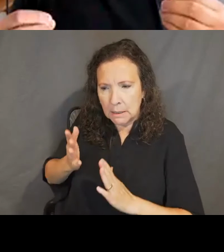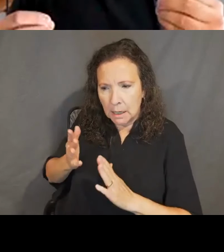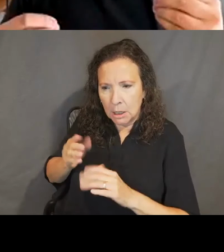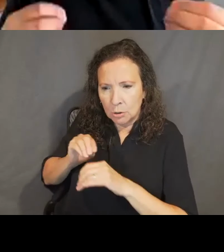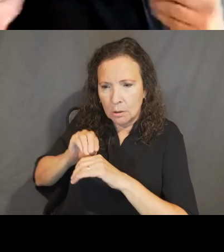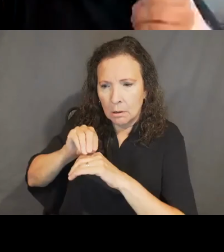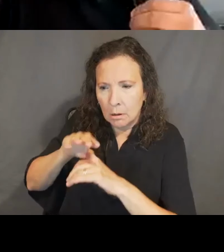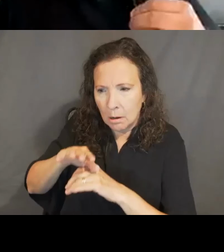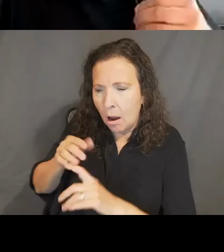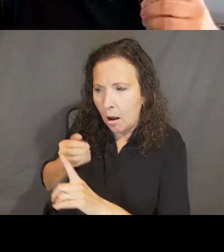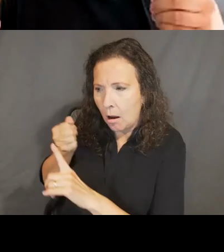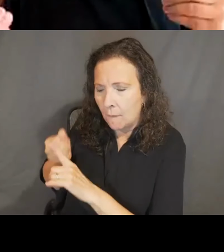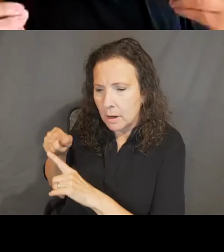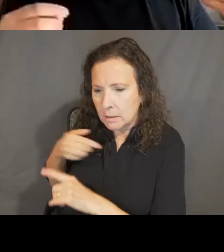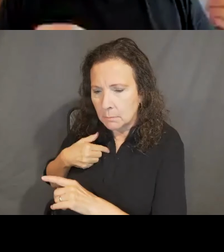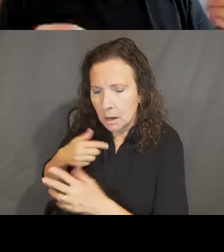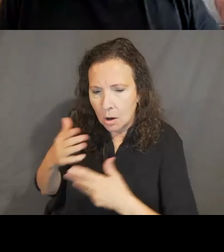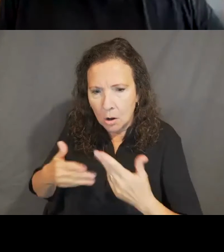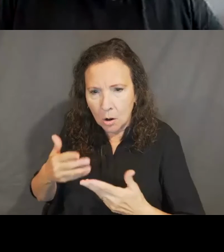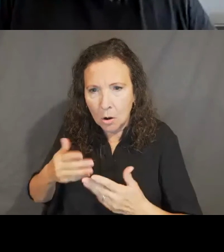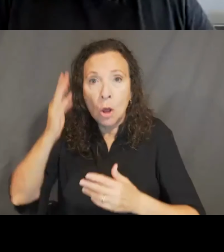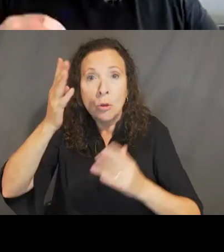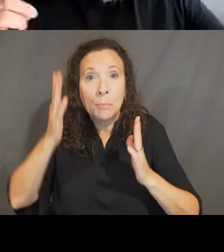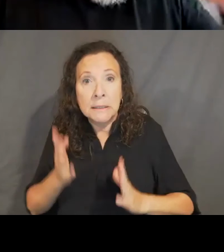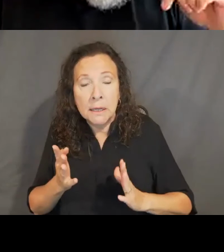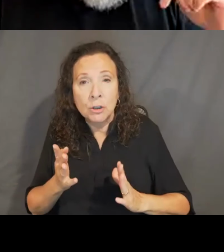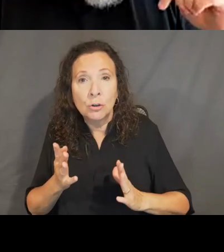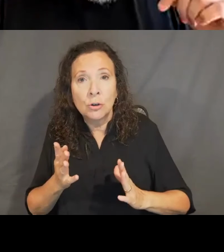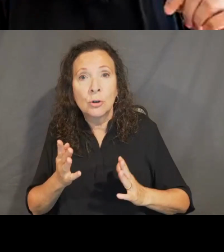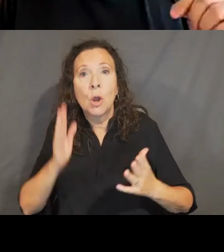It might be that the presenter puts alt text on the PowerPoint.